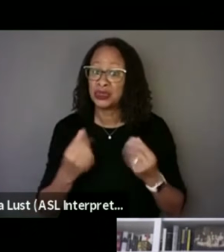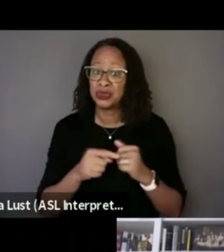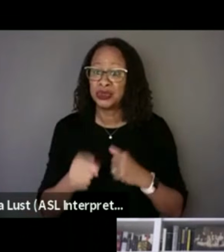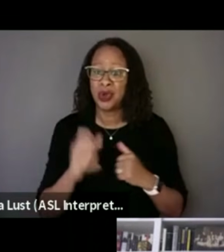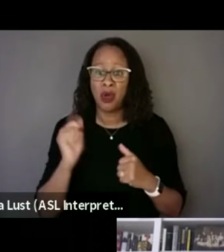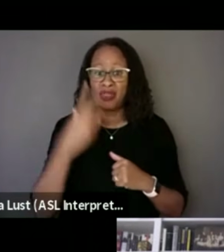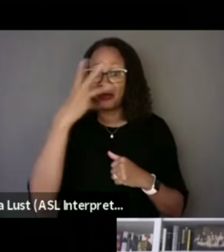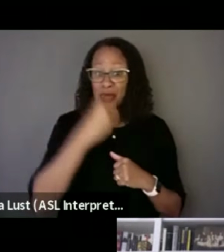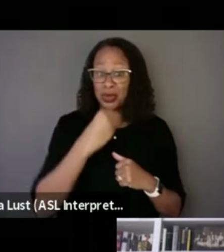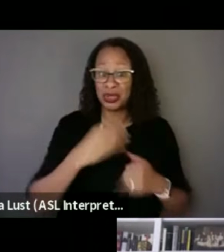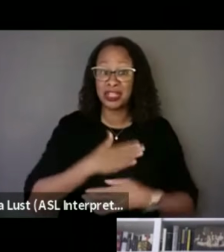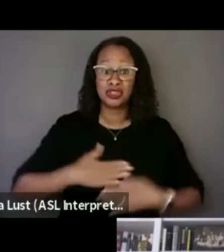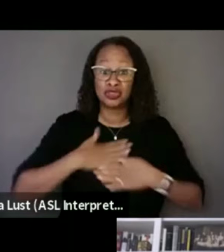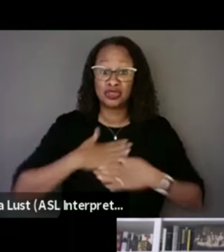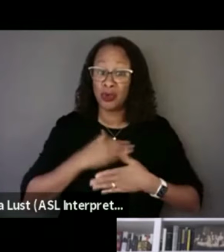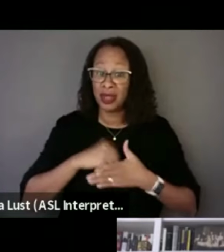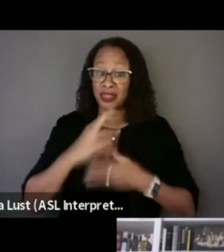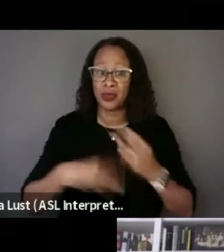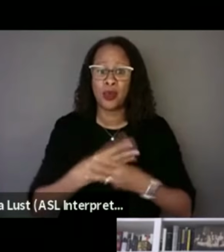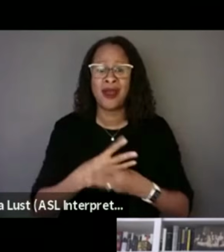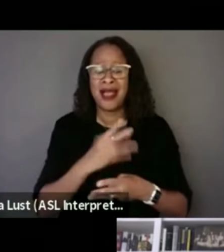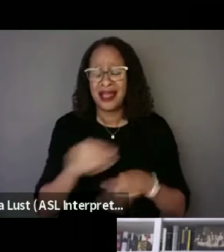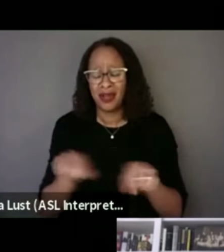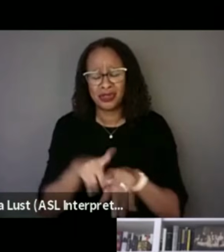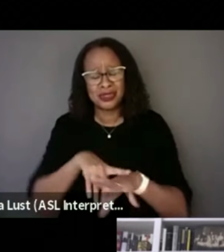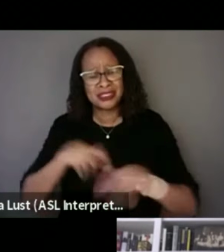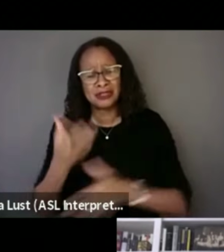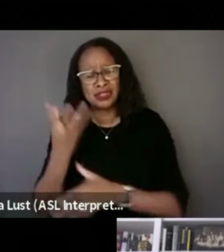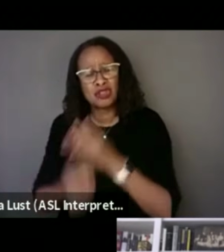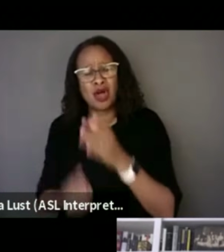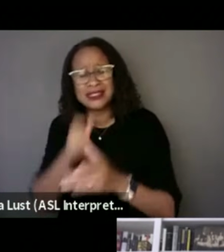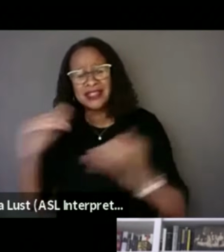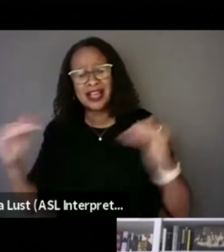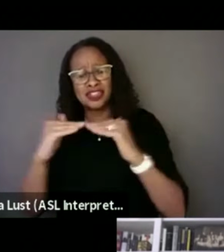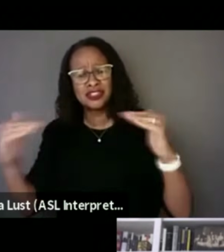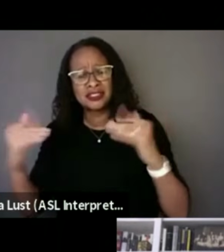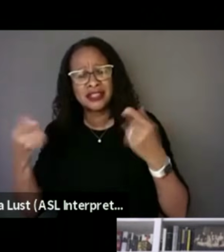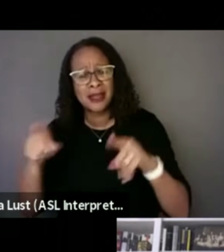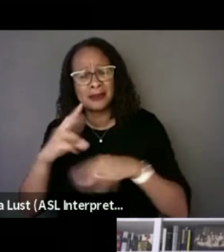and joy in the world, and then all of the loss and injustice. And you just sort of, at least for me, I saw it anew.